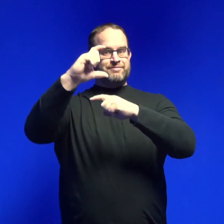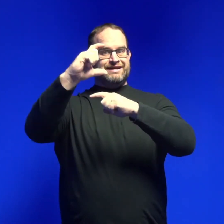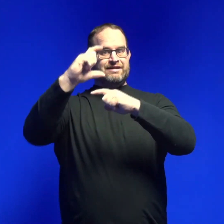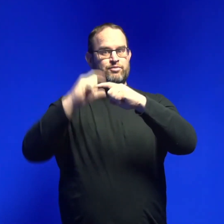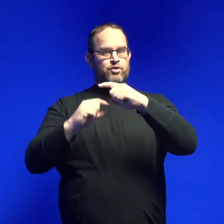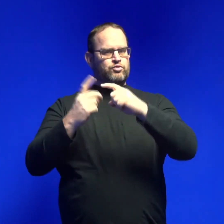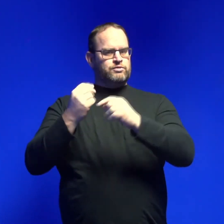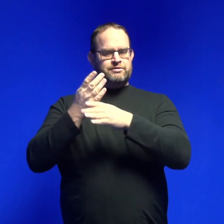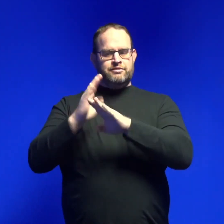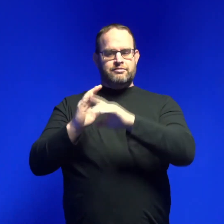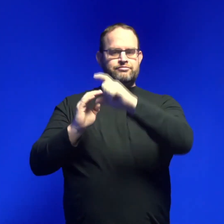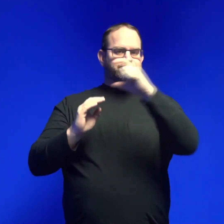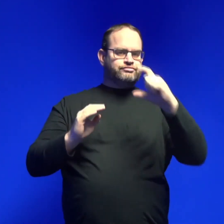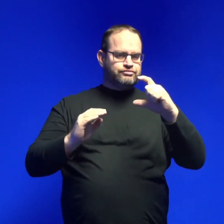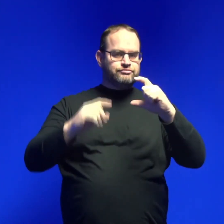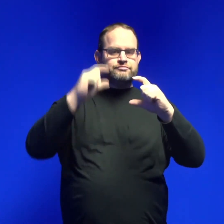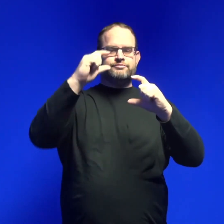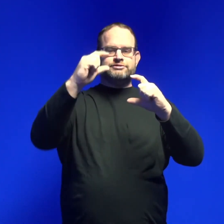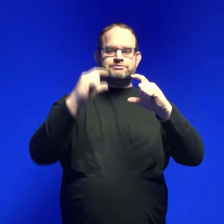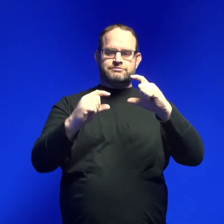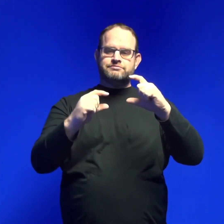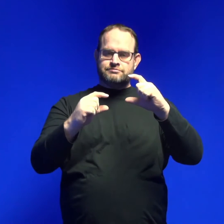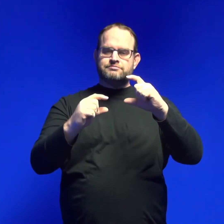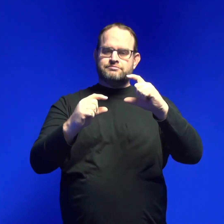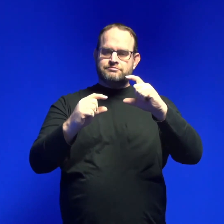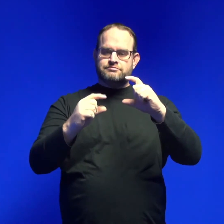When it is an improper fraction (the numerator is larger than the denominator), you can divide the numerator by the denominator to make it a mixed number.